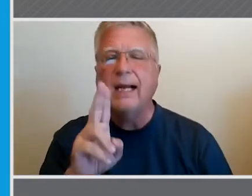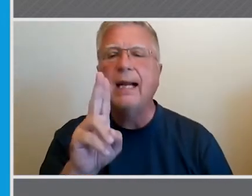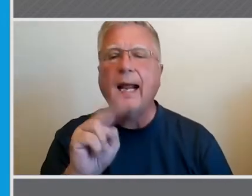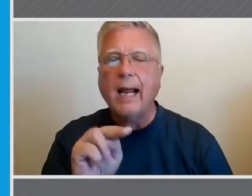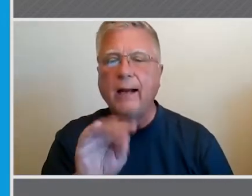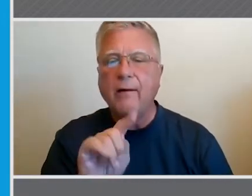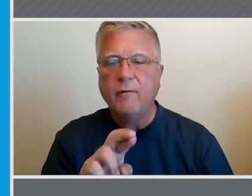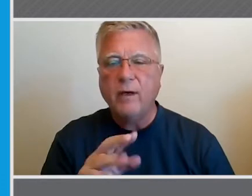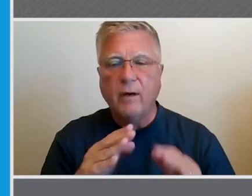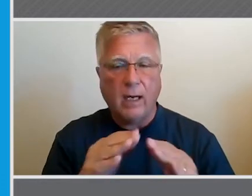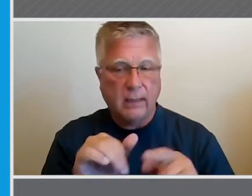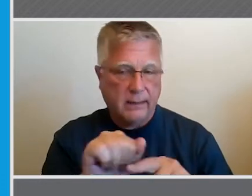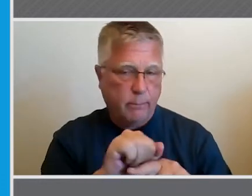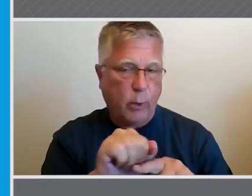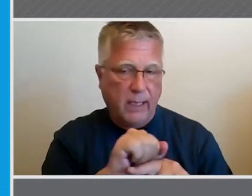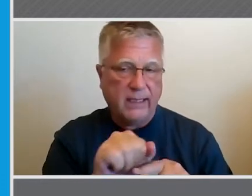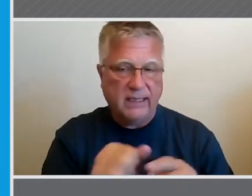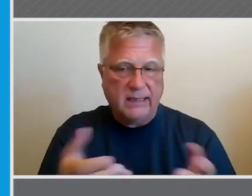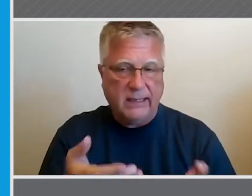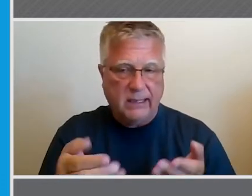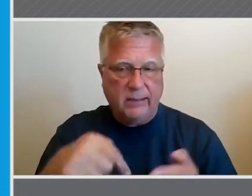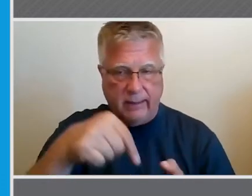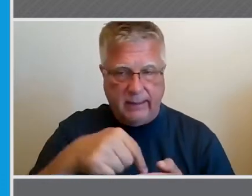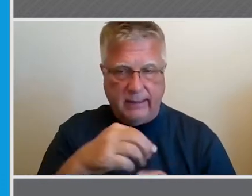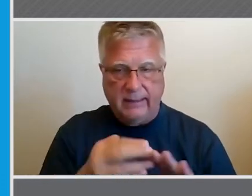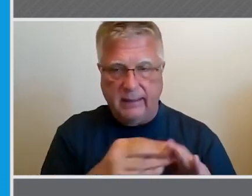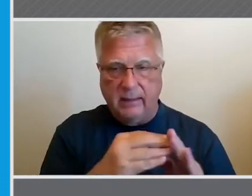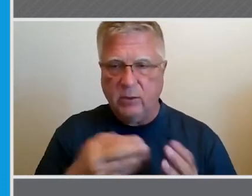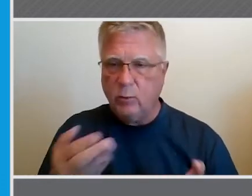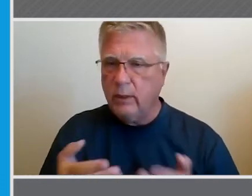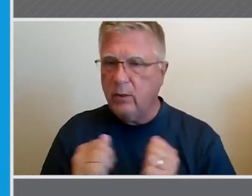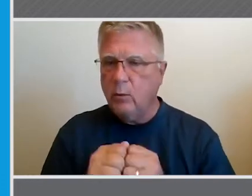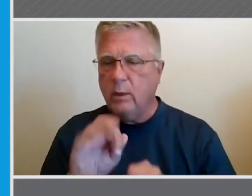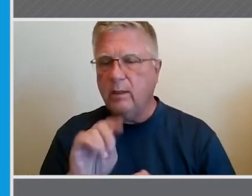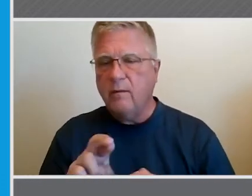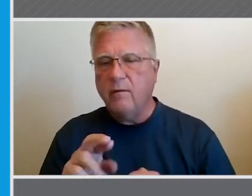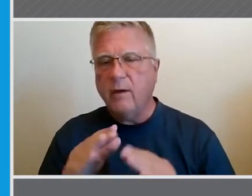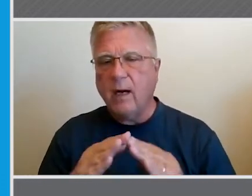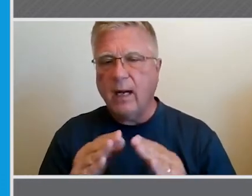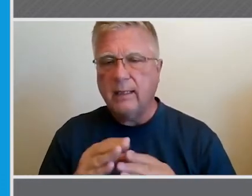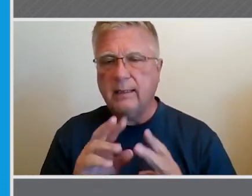practice in this city so we partner with the Fair Housing Partnership to work on that.